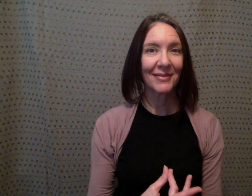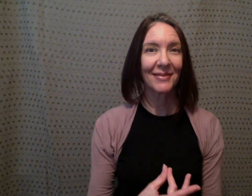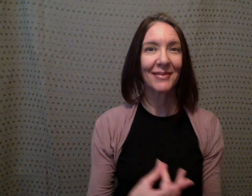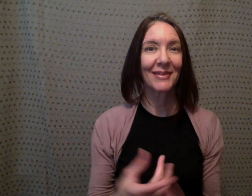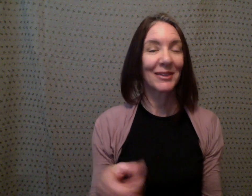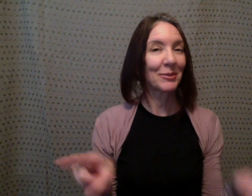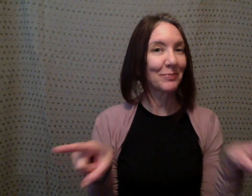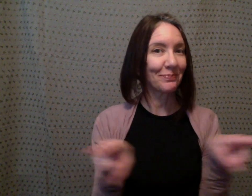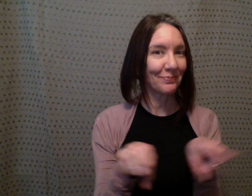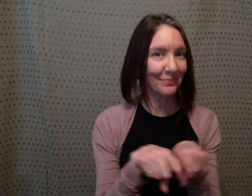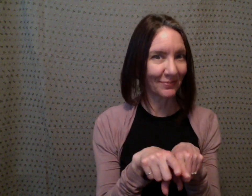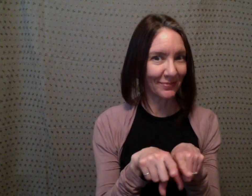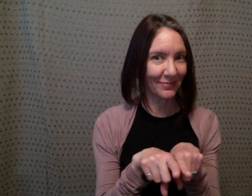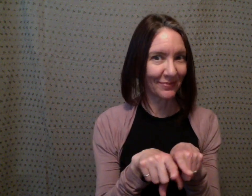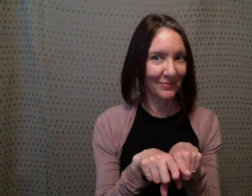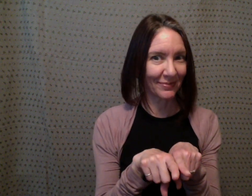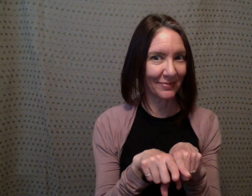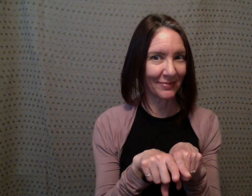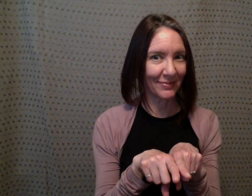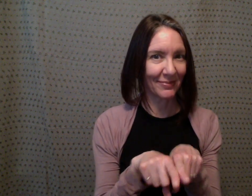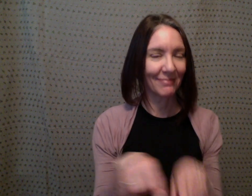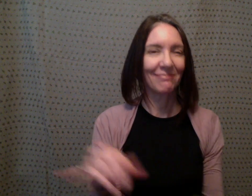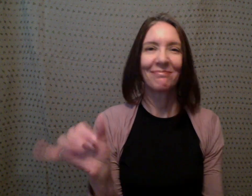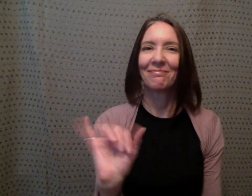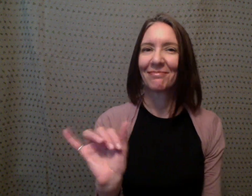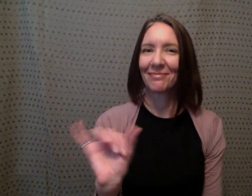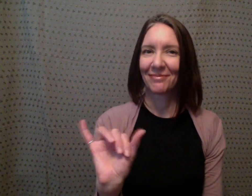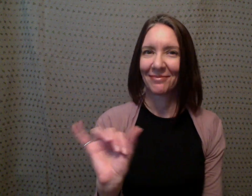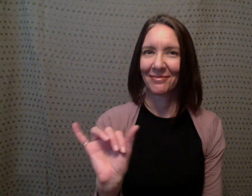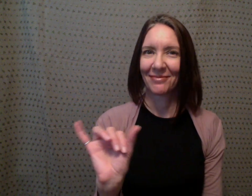like, same,